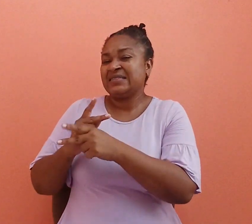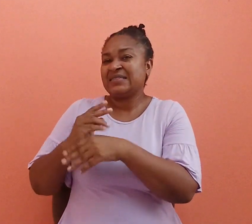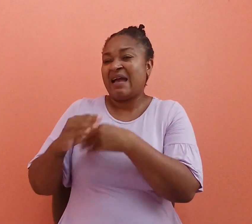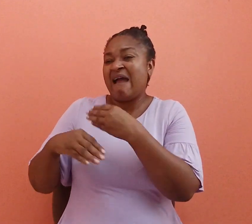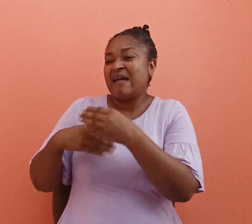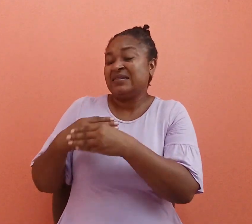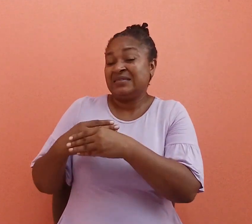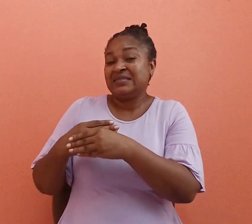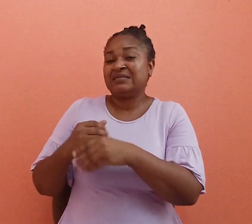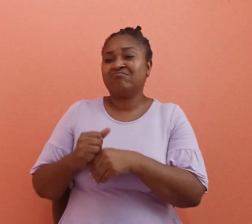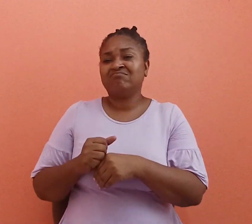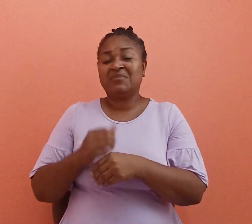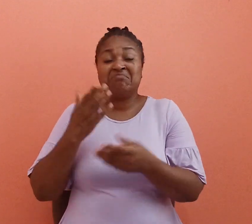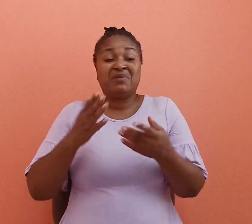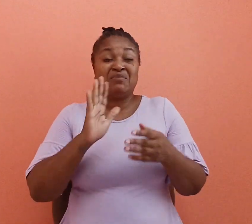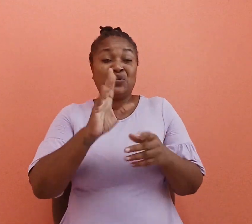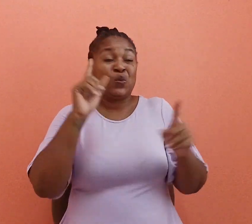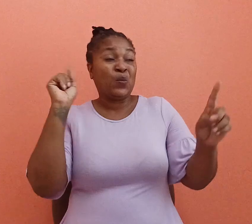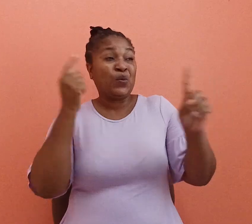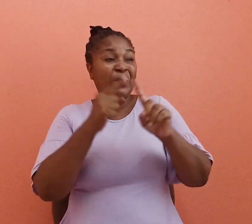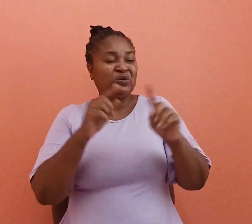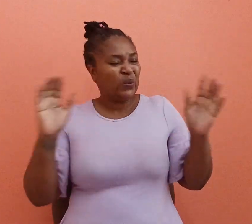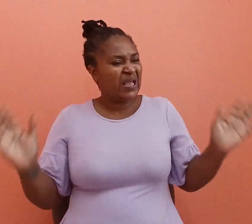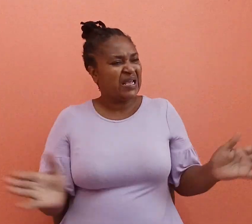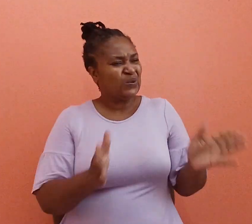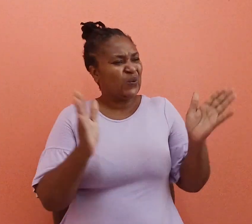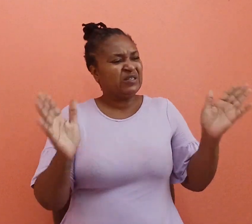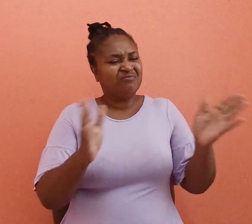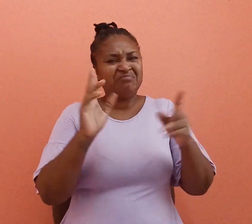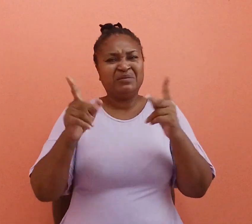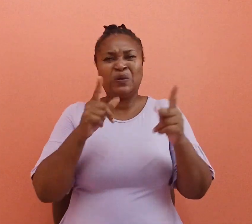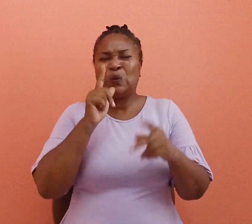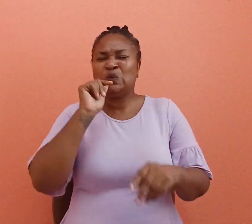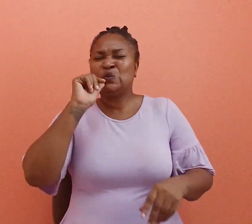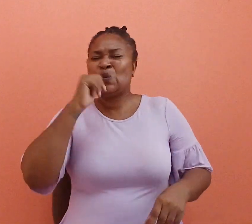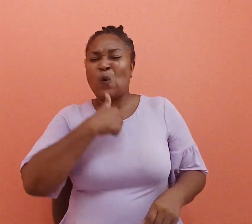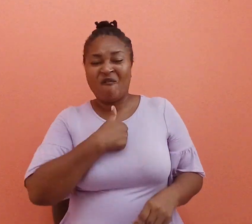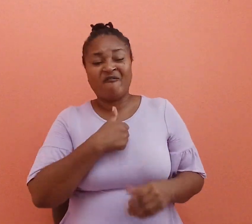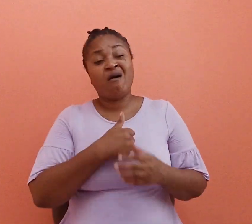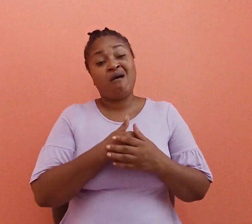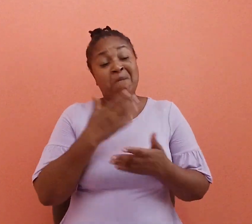encouraging someone who is suffering.